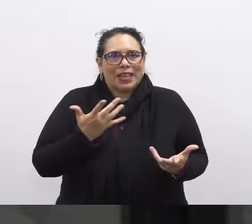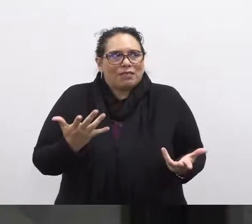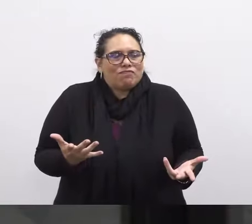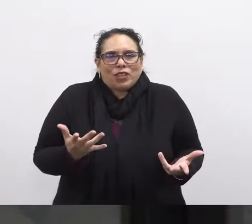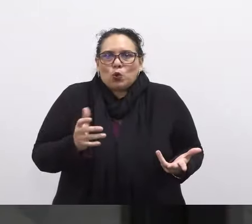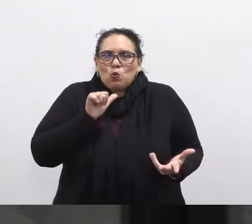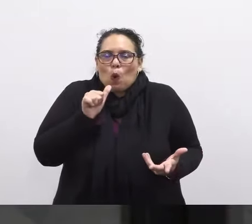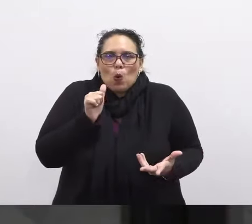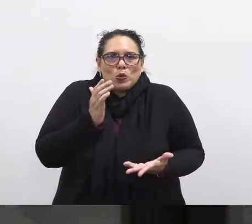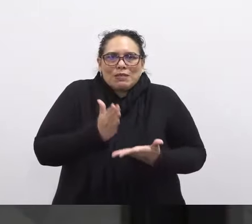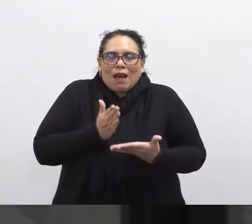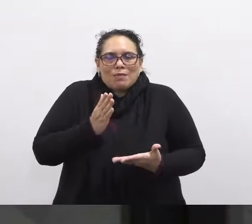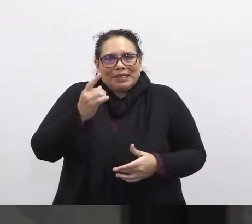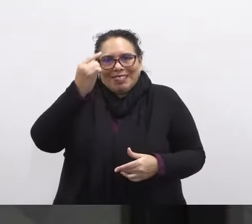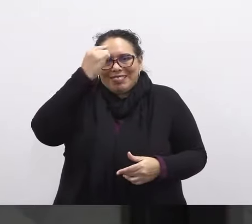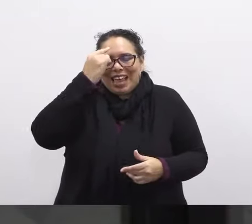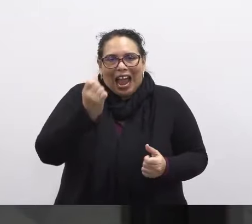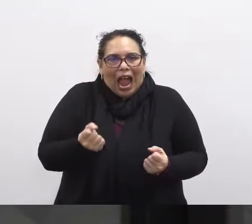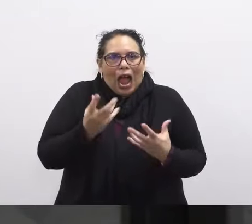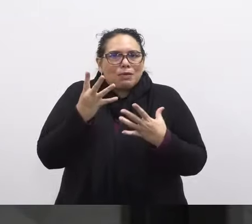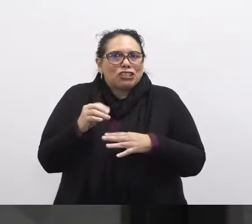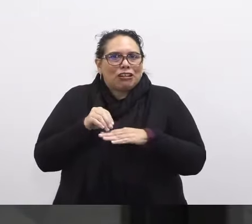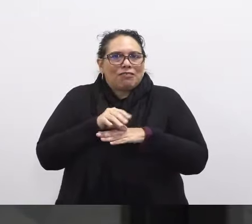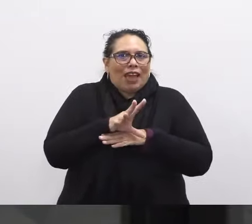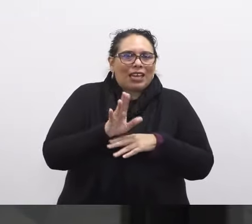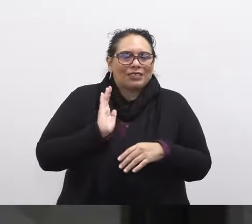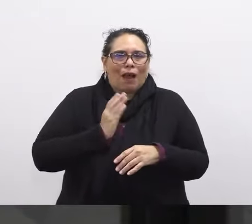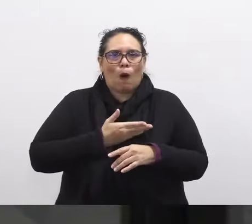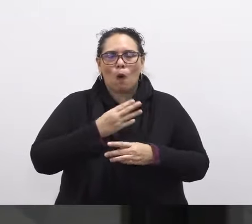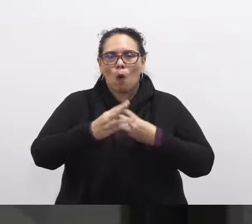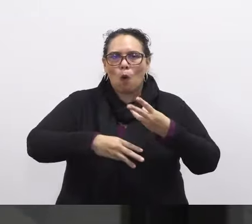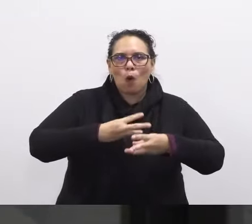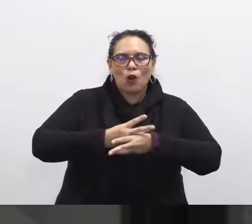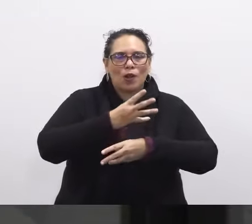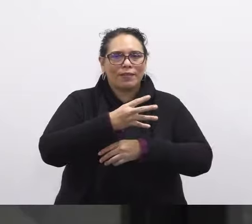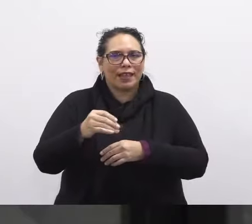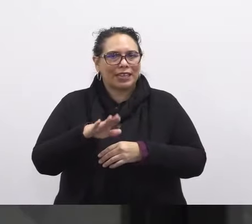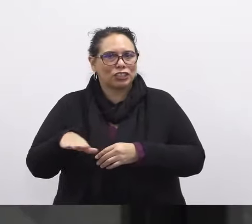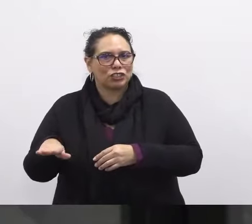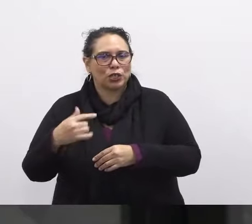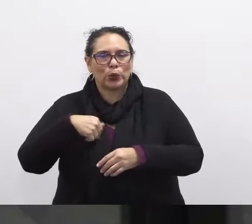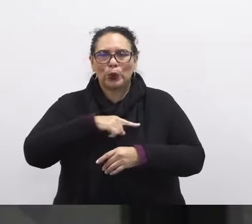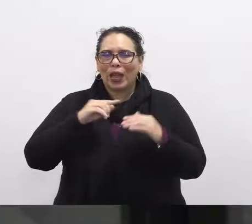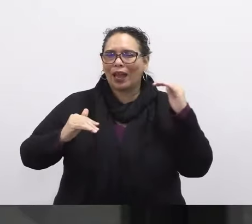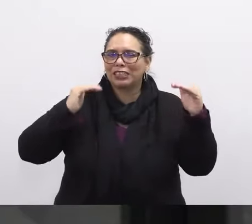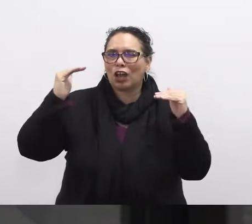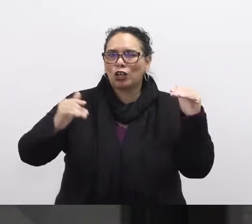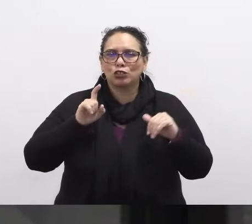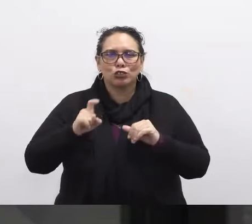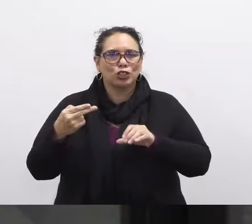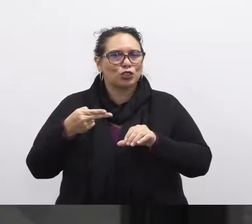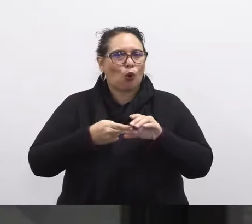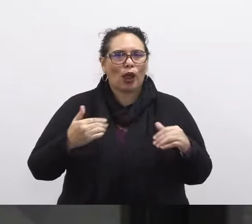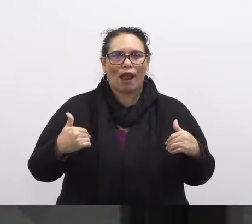how much they affect our world and our children. We as adults should join our younger generations